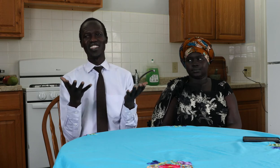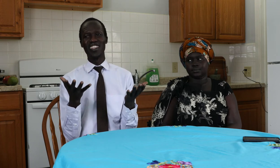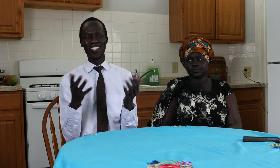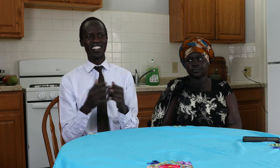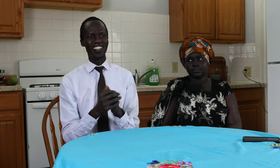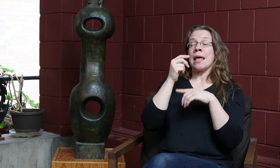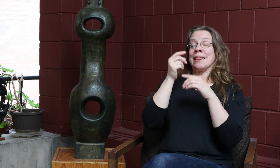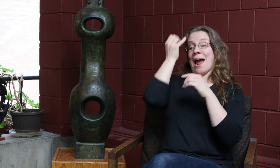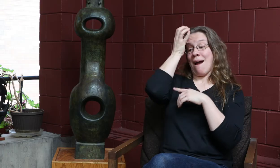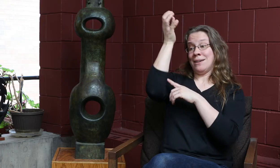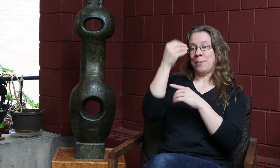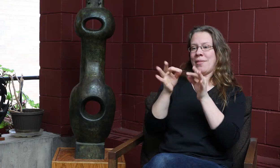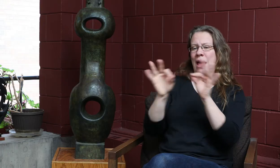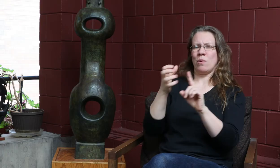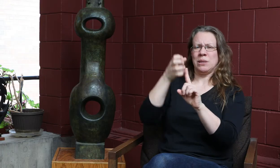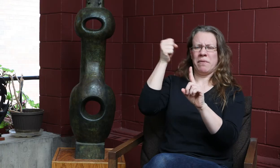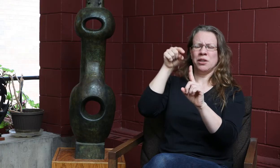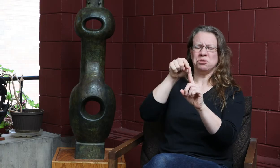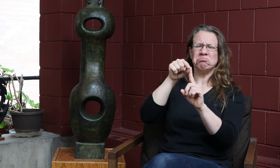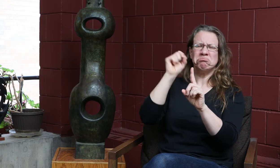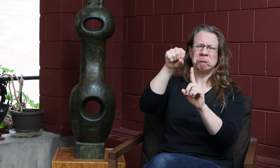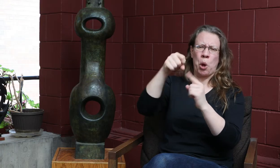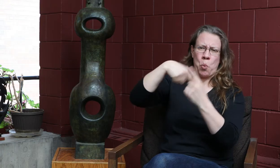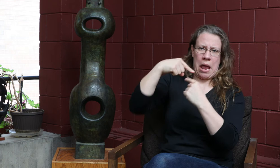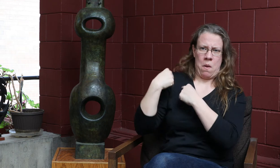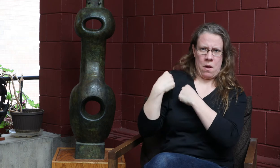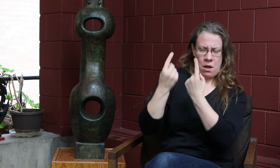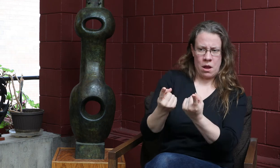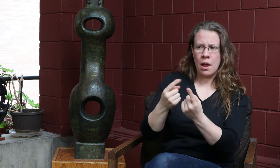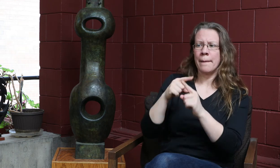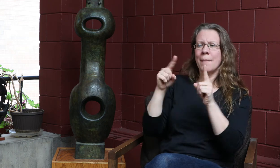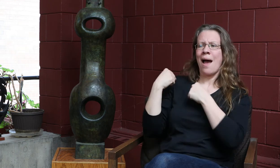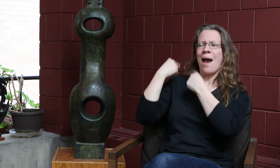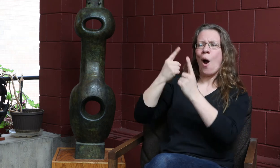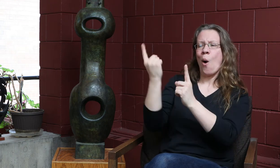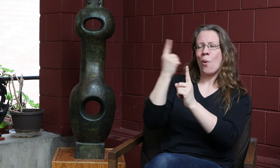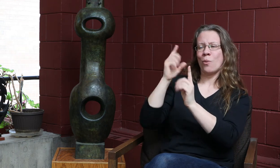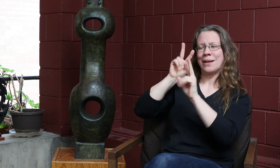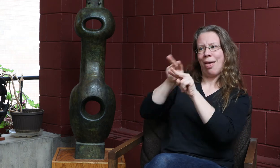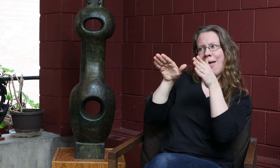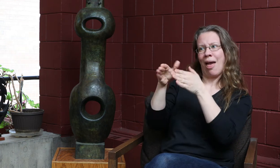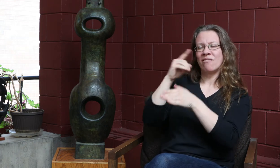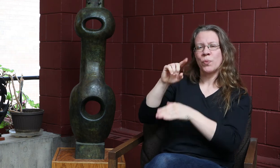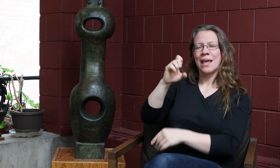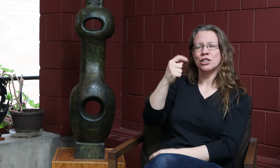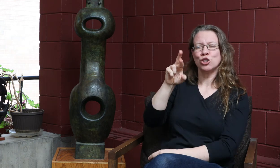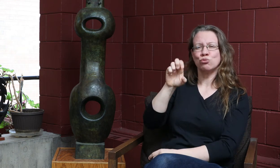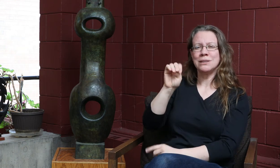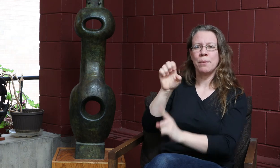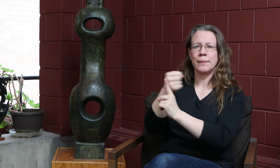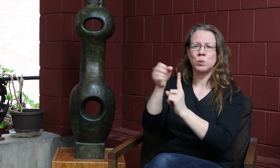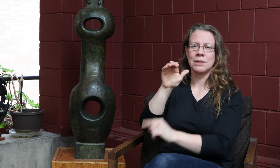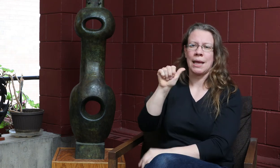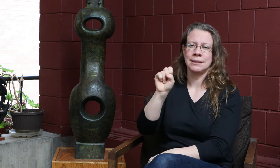The concept of language deprivation has been around for a while but only focused on in extreme abuse cases.